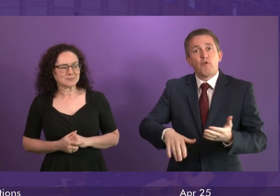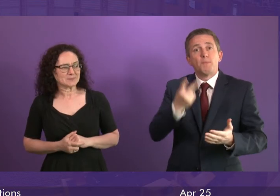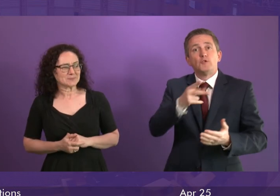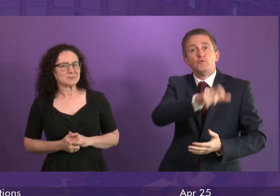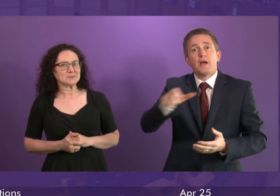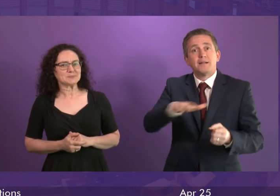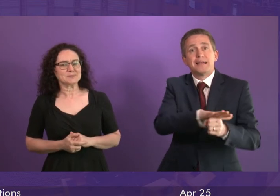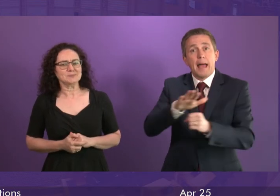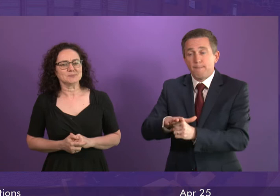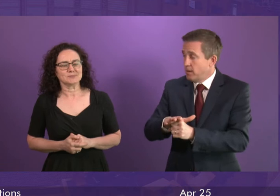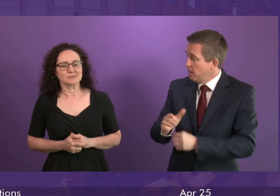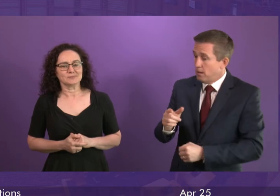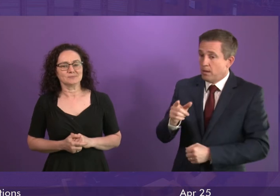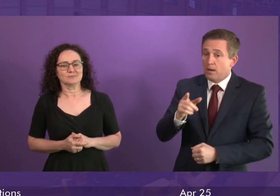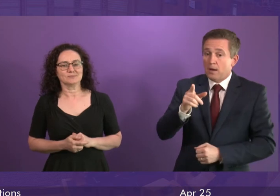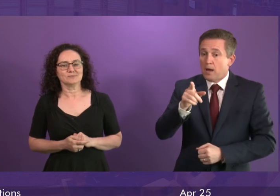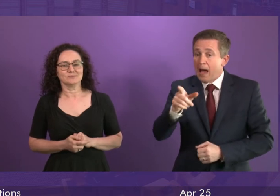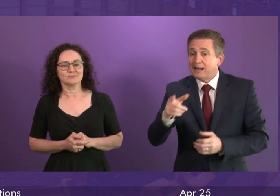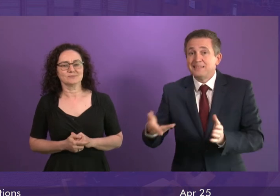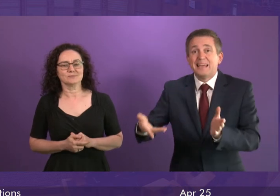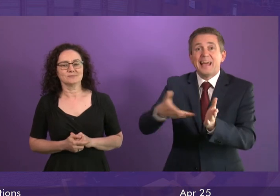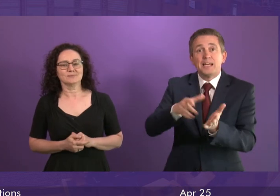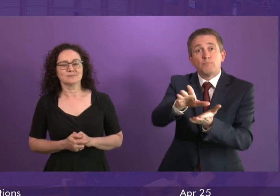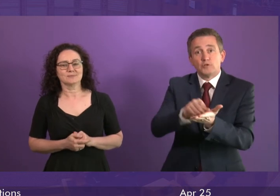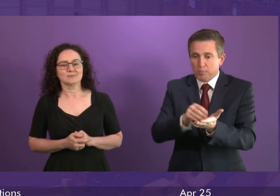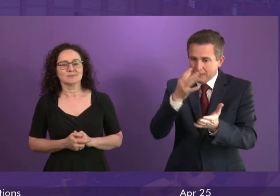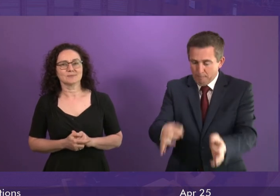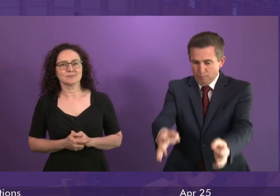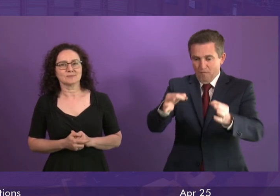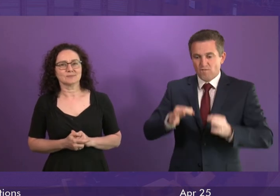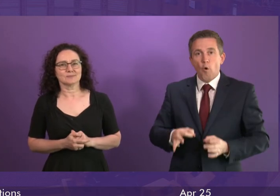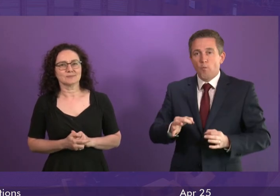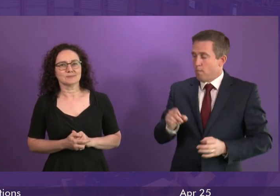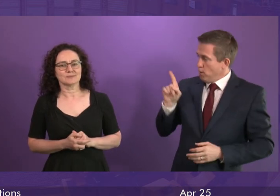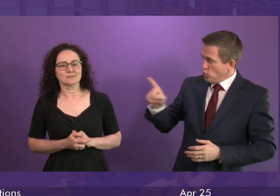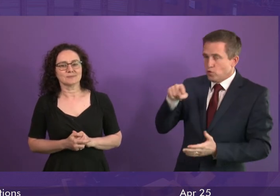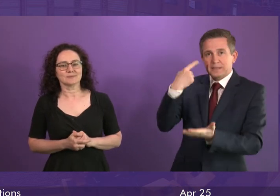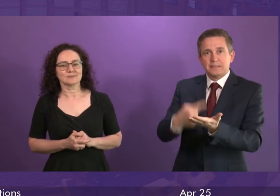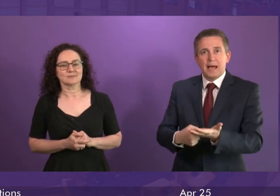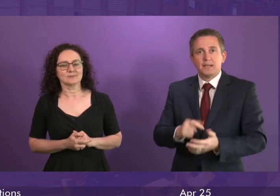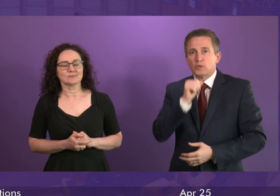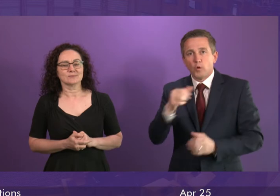the powers to fast-track an income supplement, but she chooses not to use them. She chooses